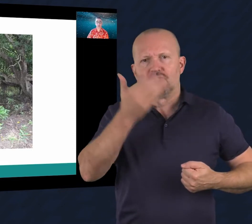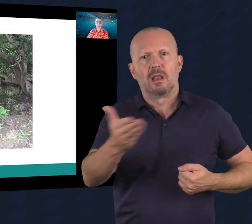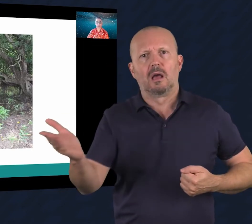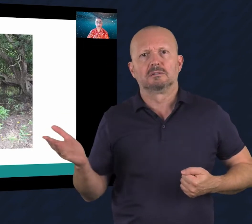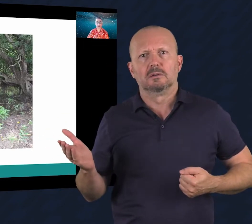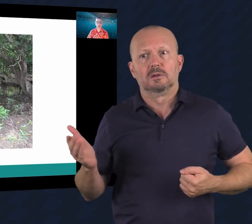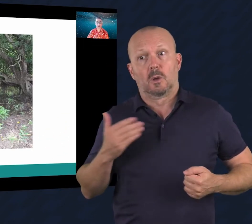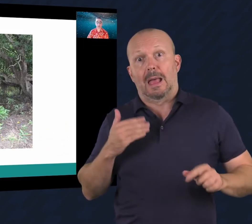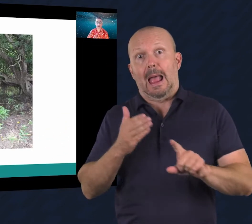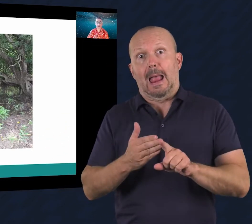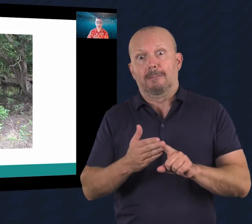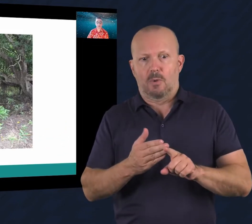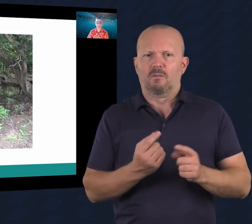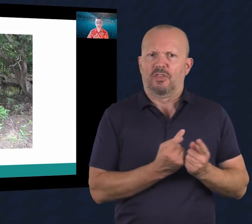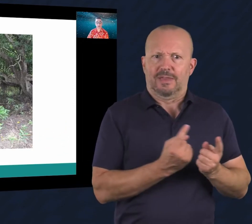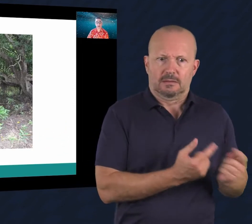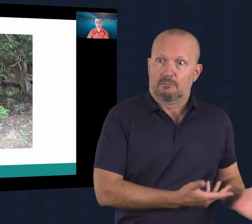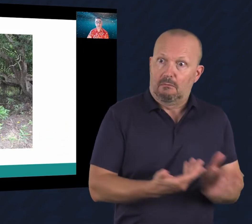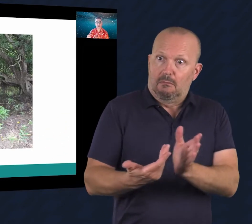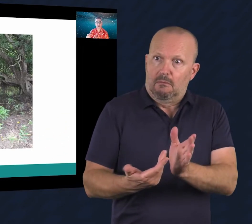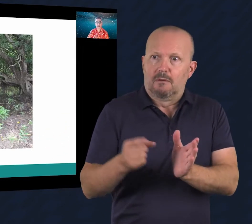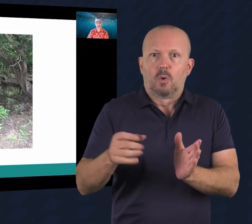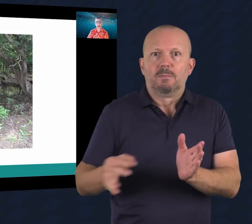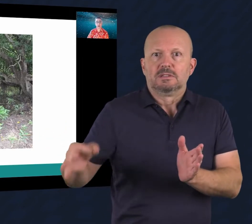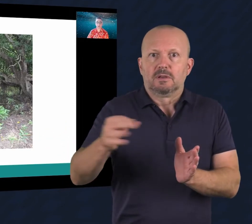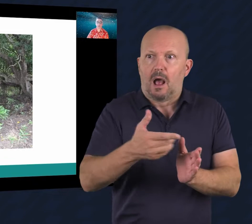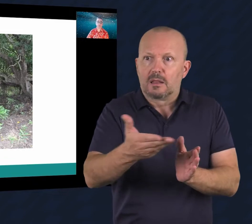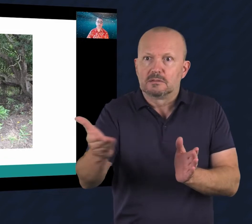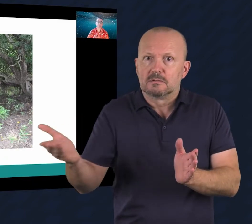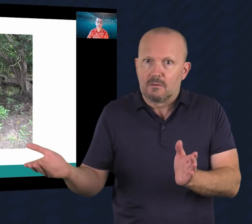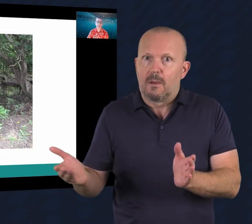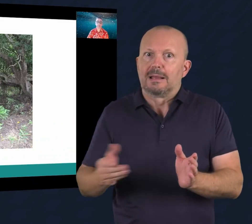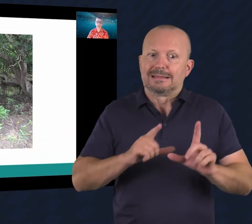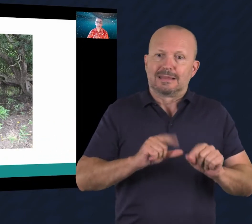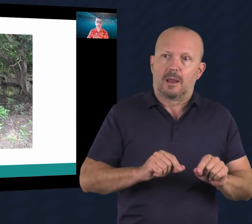the digitised cultural heritage of the Pacific, for people in and of the Pacific.